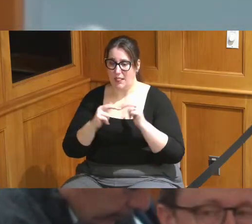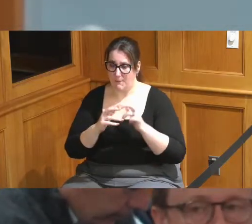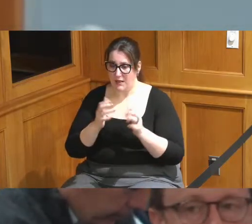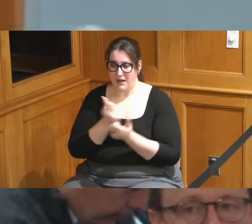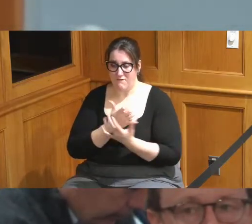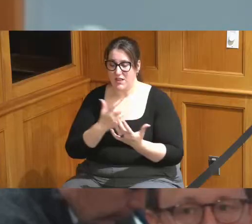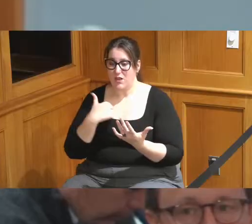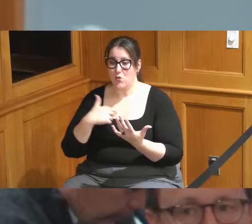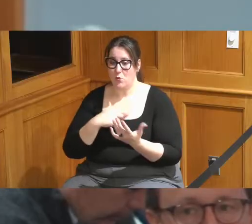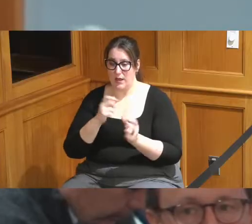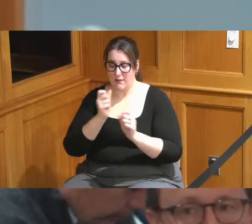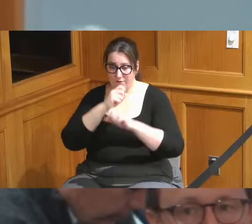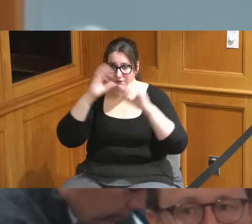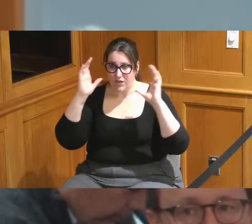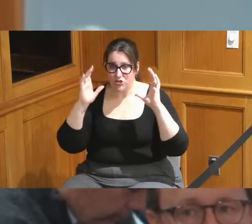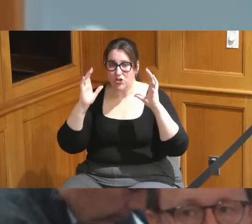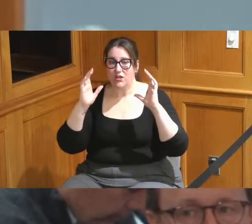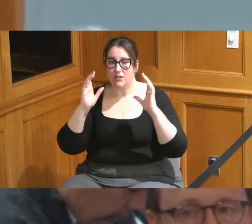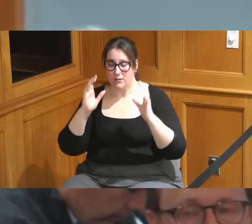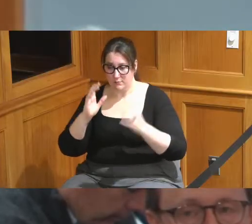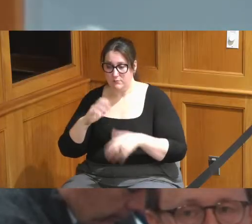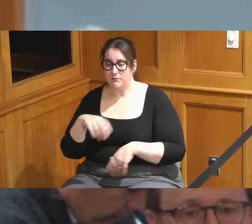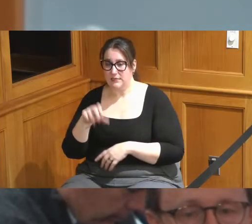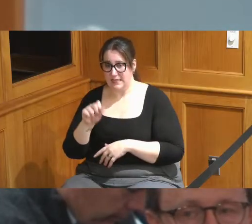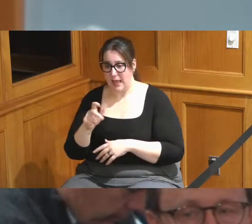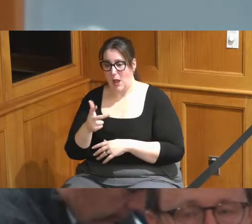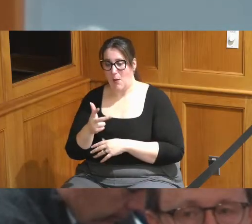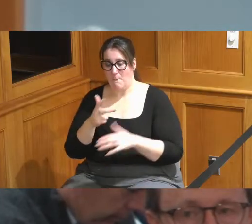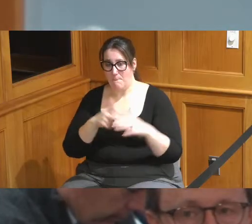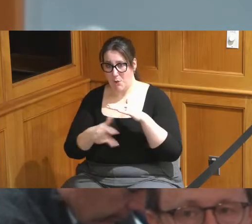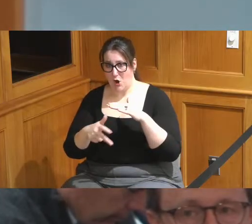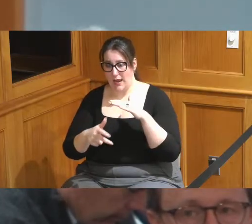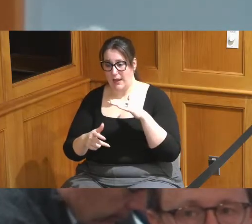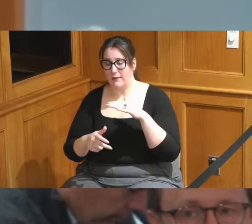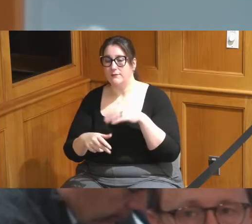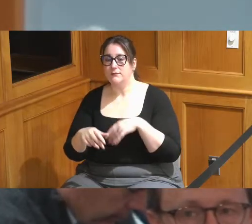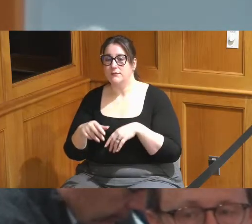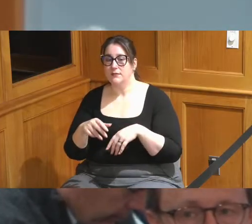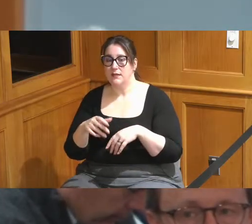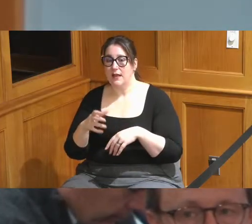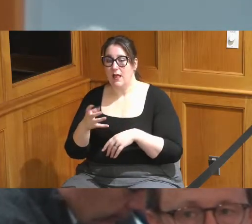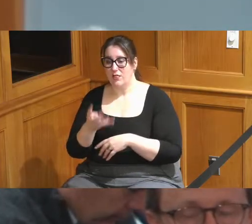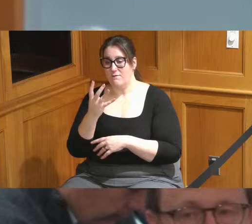central riverfront garage. Two levels of parking below the remaining four blocks. Lot 24 has some